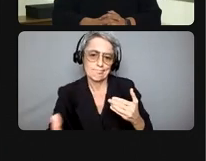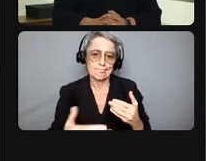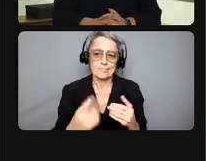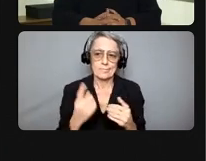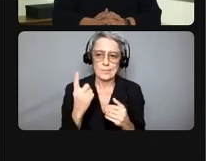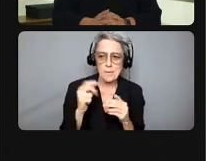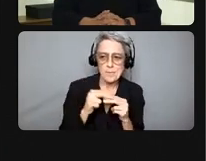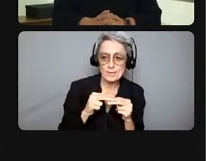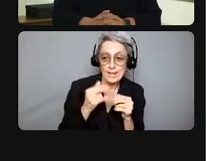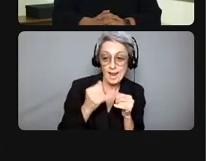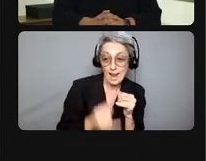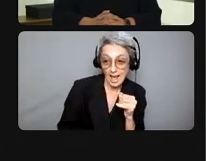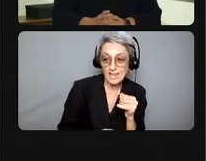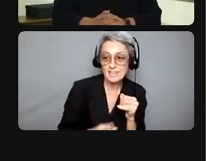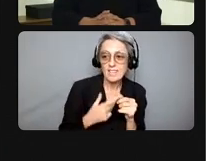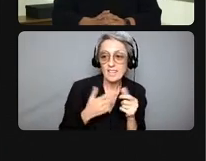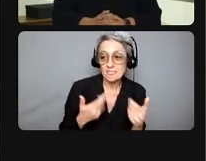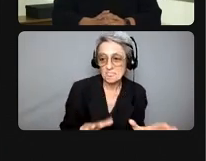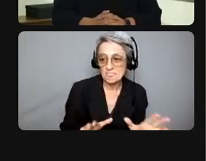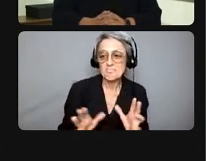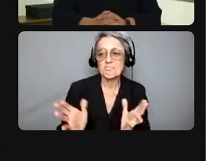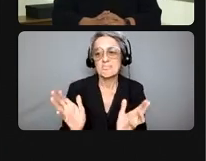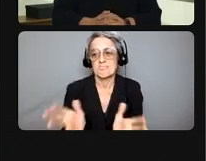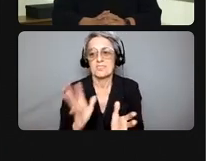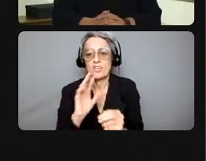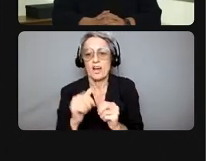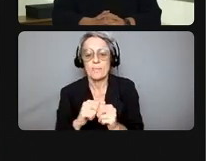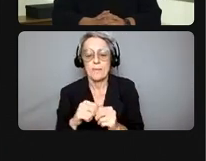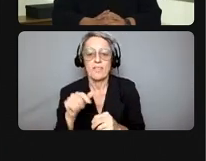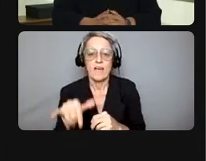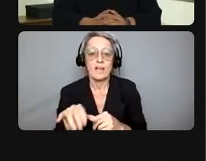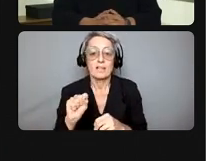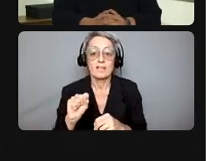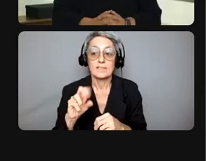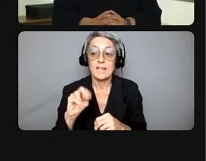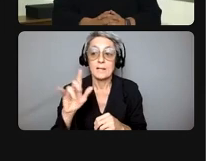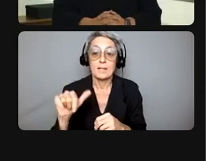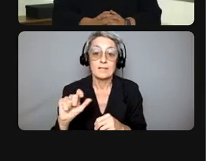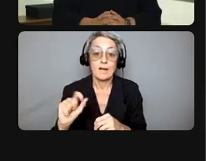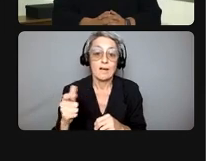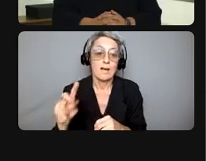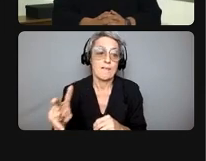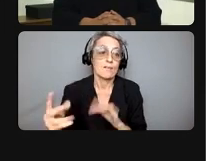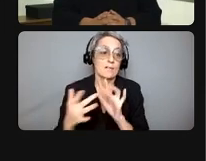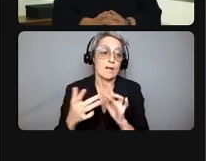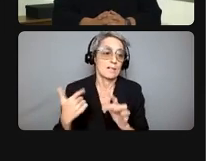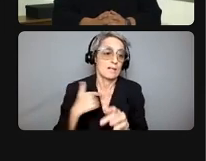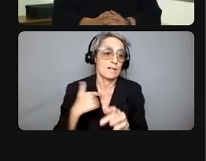Dove into the conversation there. It is sustainable and you can reach us and see us at White House, Cecil on Twitter